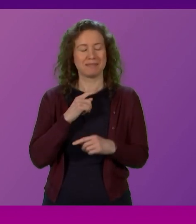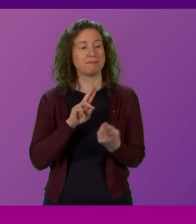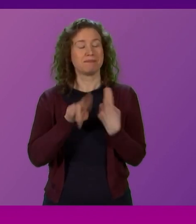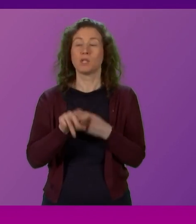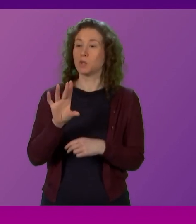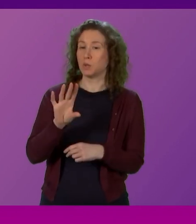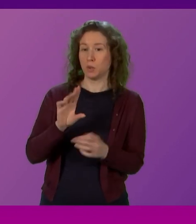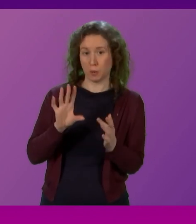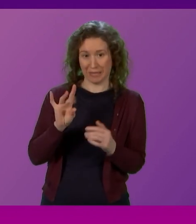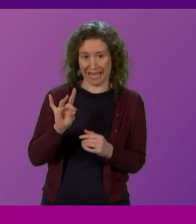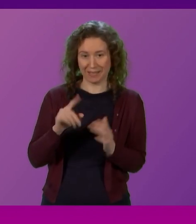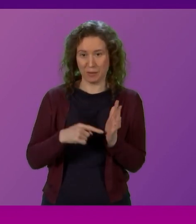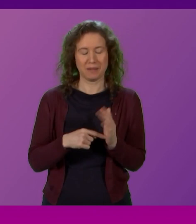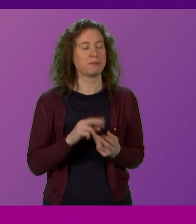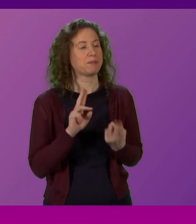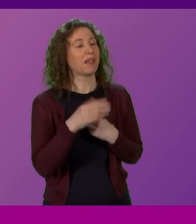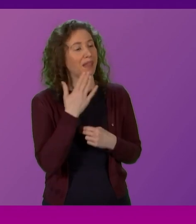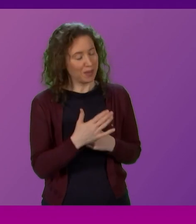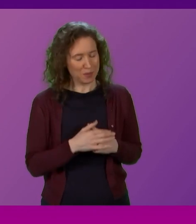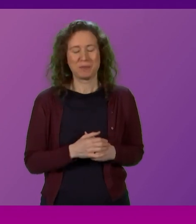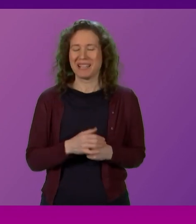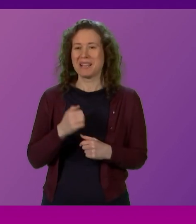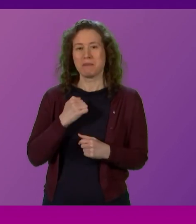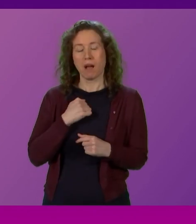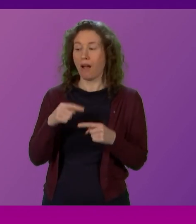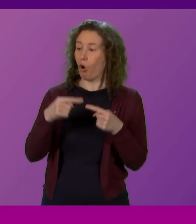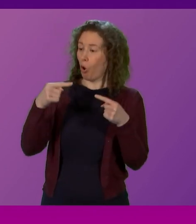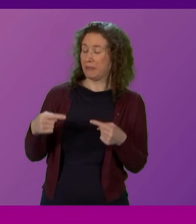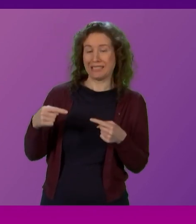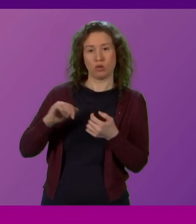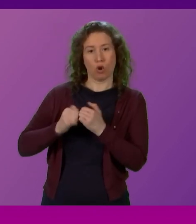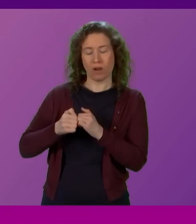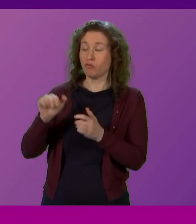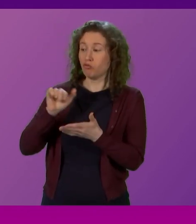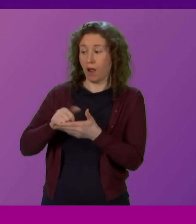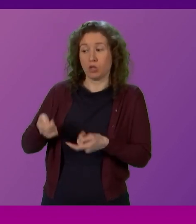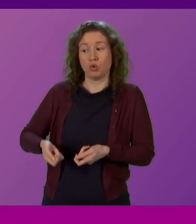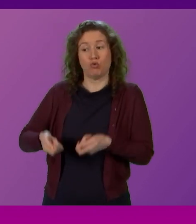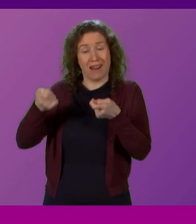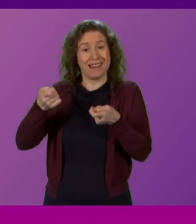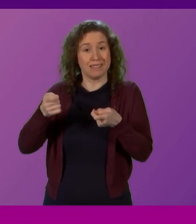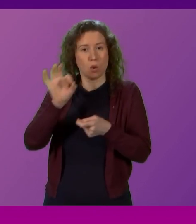Tuesday. My Opposition colleagues are quite right to raise the crisis in our national health service.